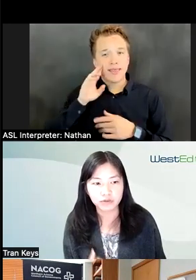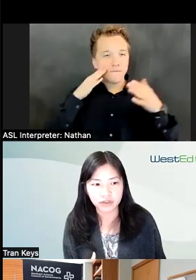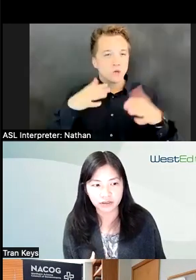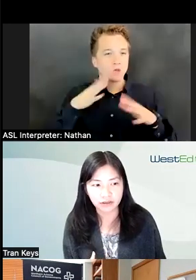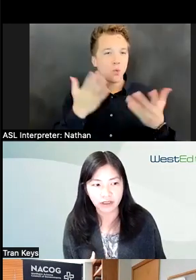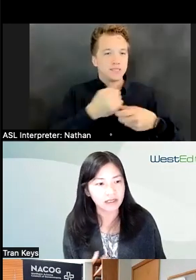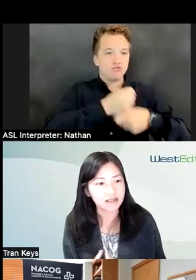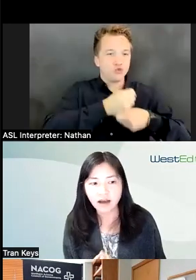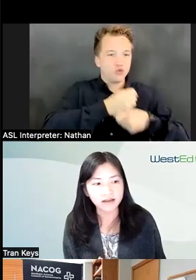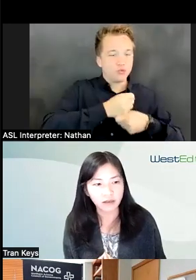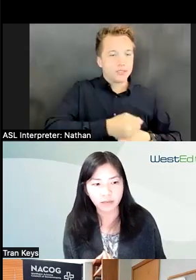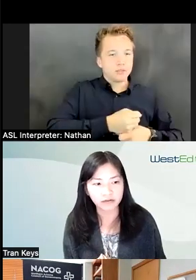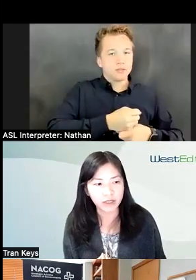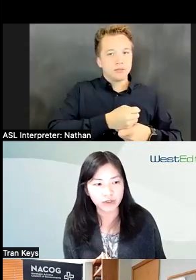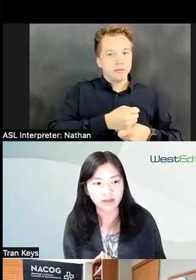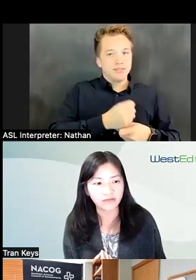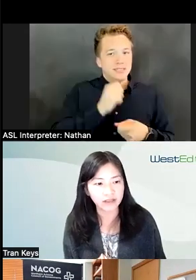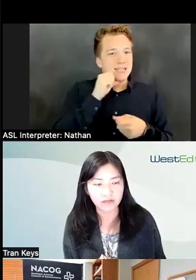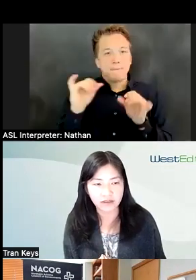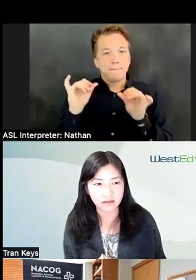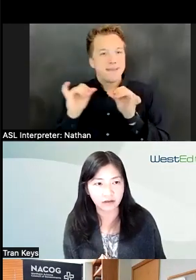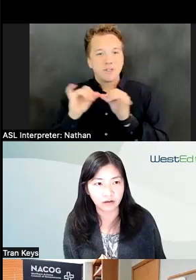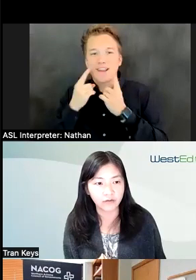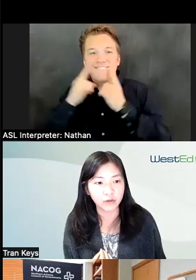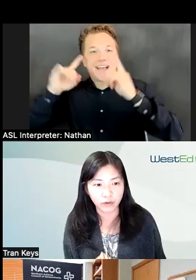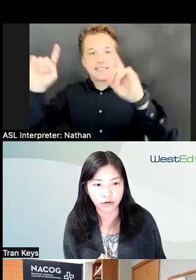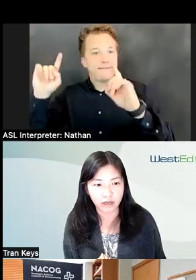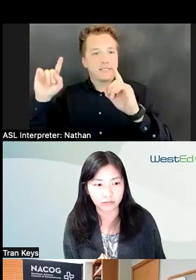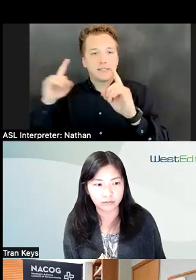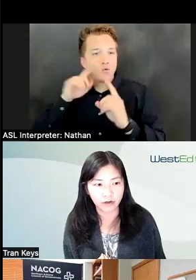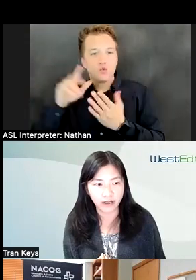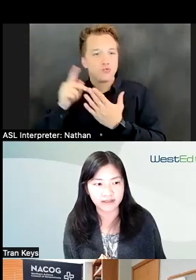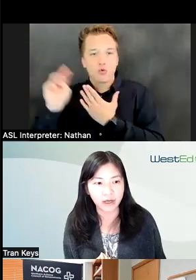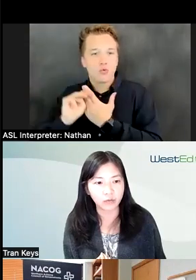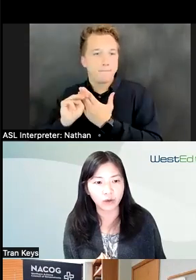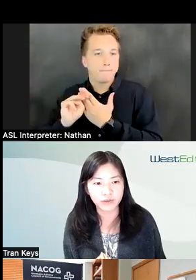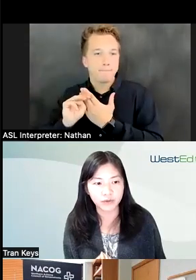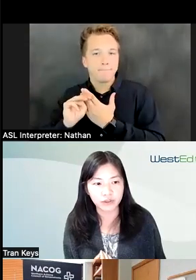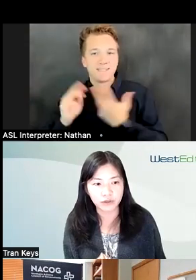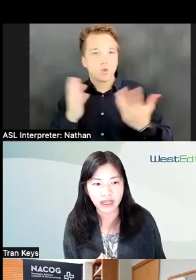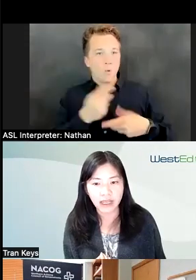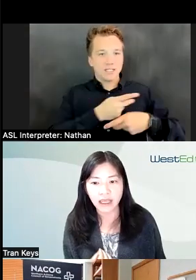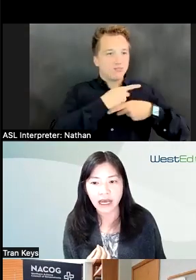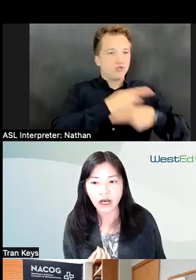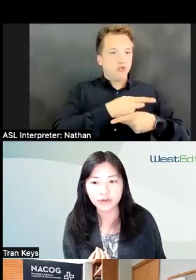It is not about measuring the effectiveness of your program. It's about what was produced.